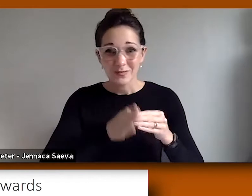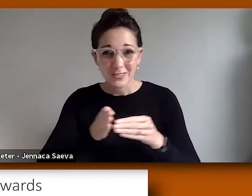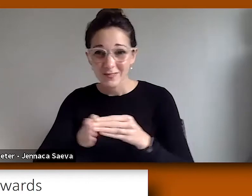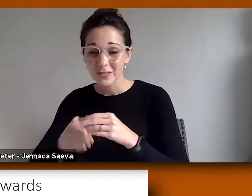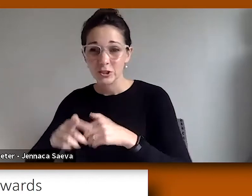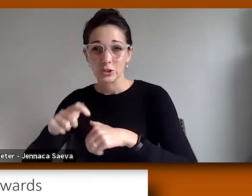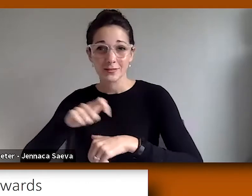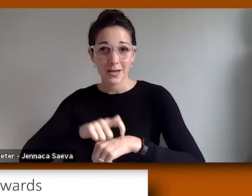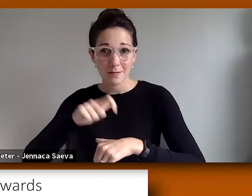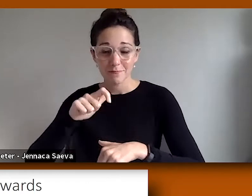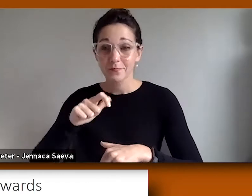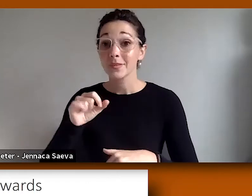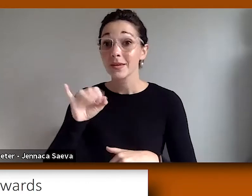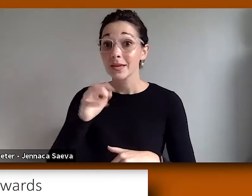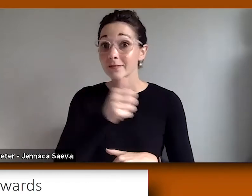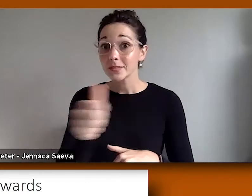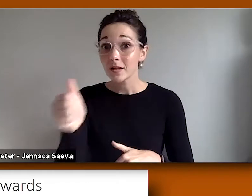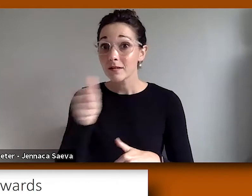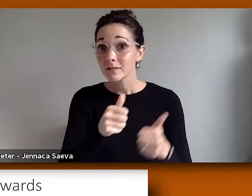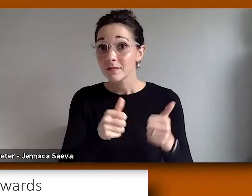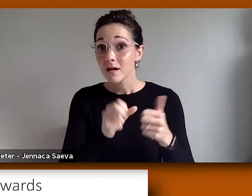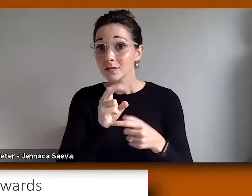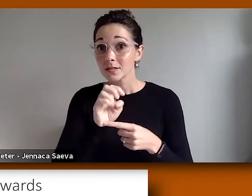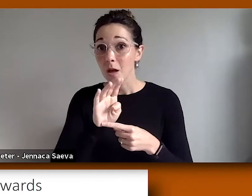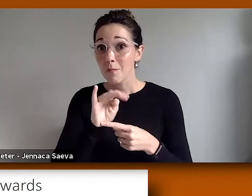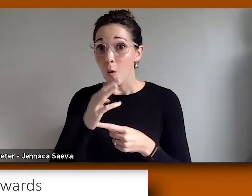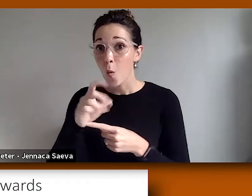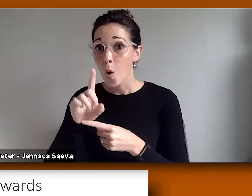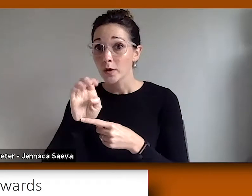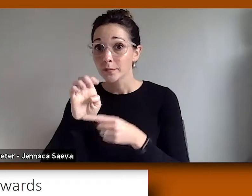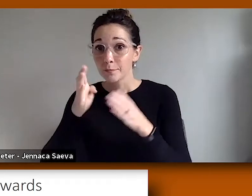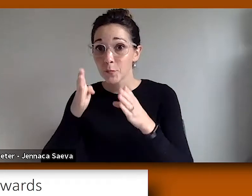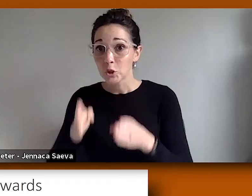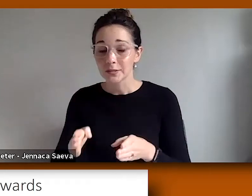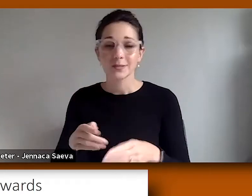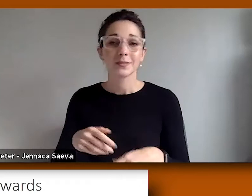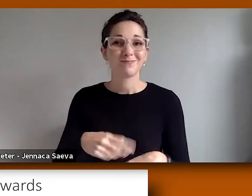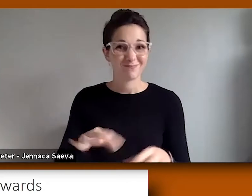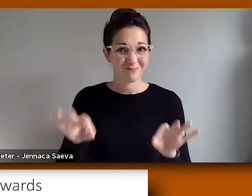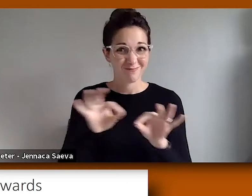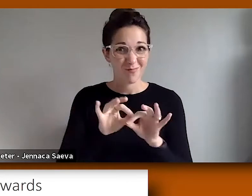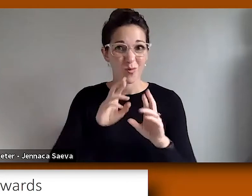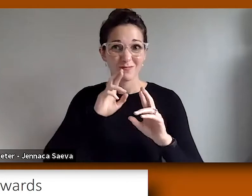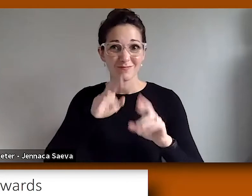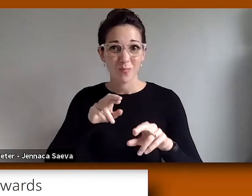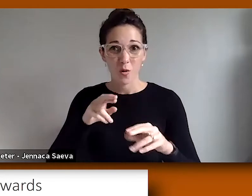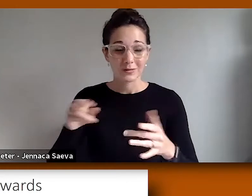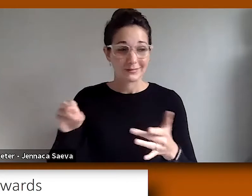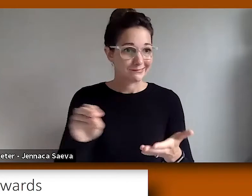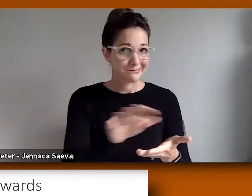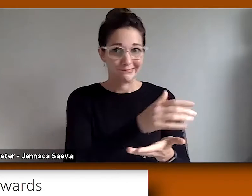so if you're a subawardee, you'll want to get your reports a good week in advance if you can